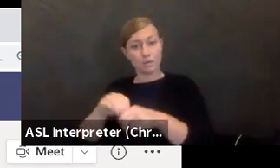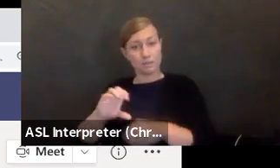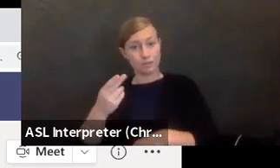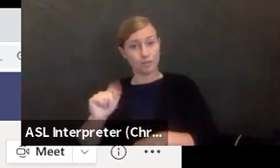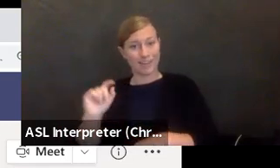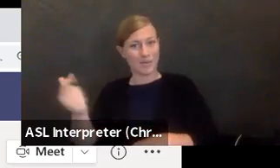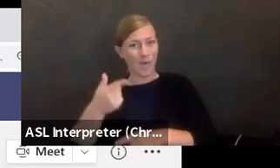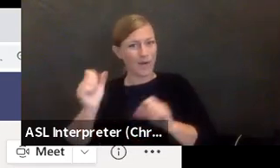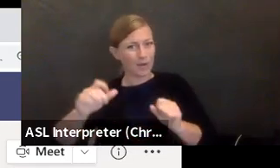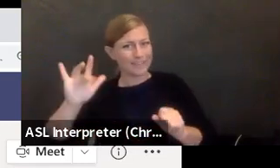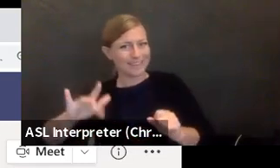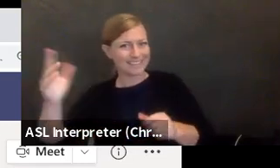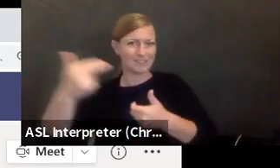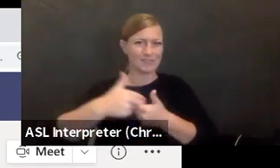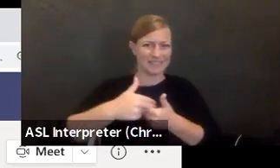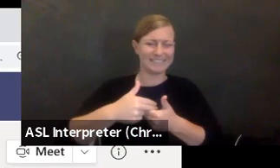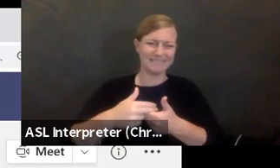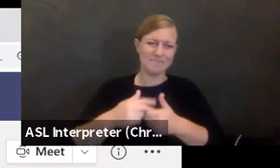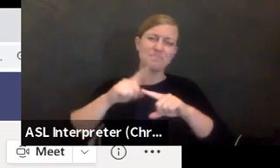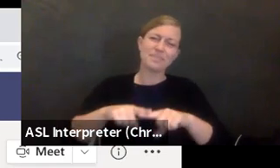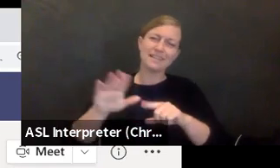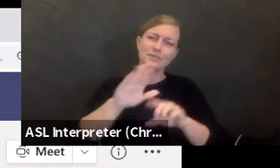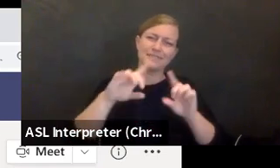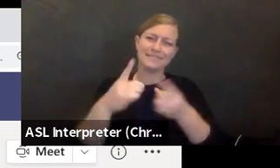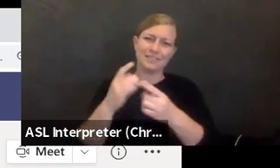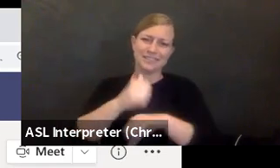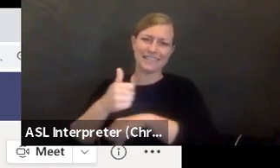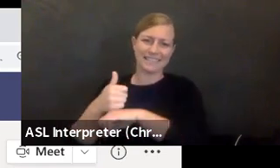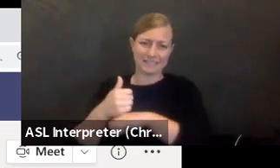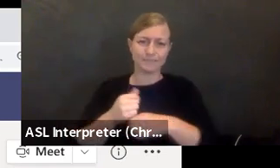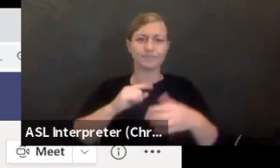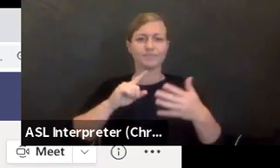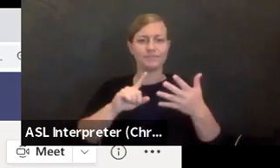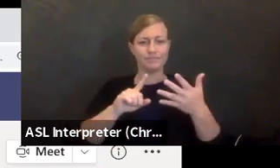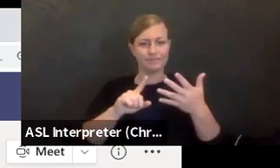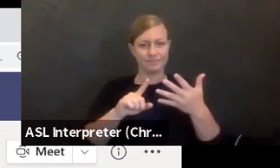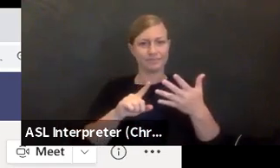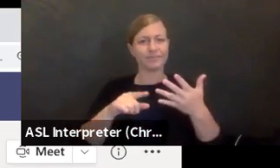I can add members, choose to leave the team, edit, get a link directly so if I post this link in chat, all of you can join as guests as long as your district allows outside joining.